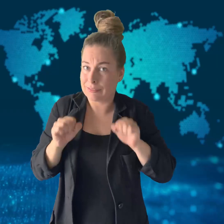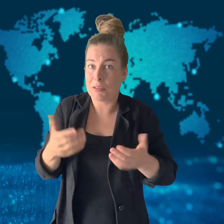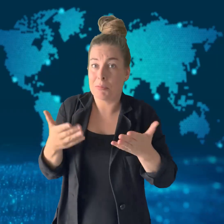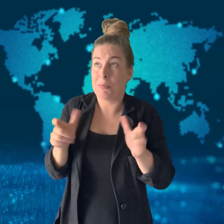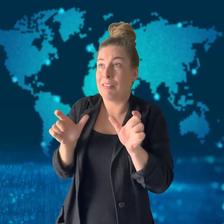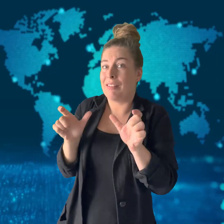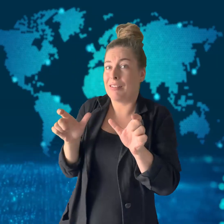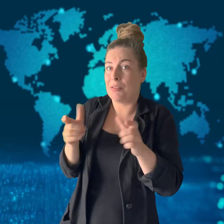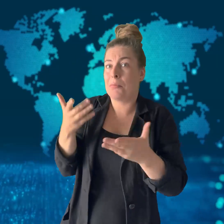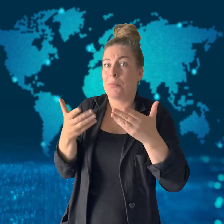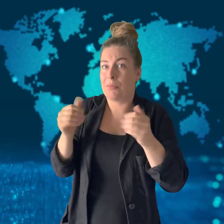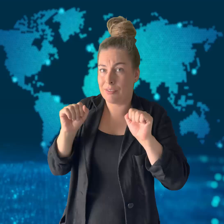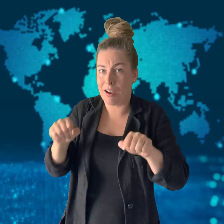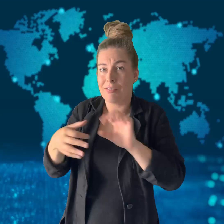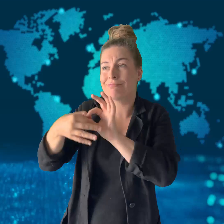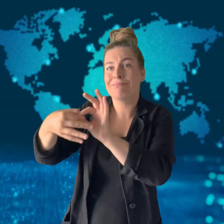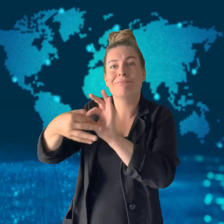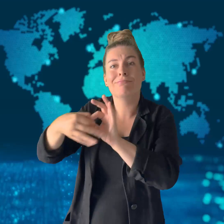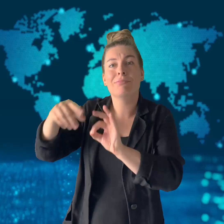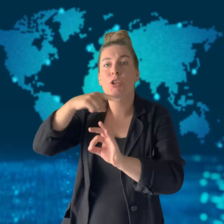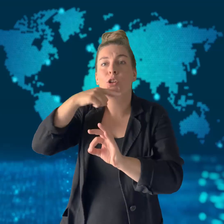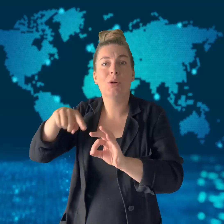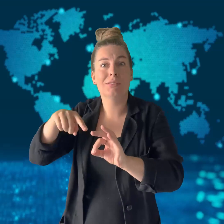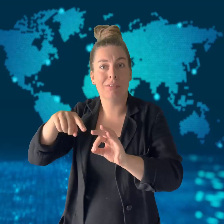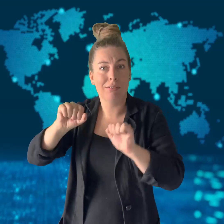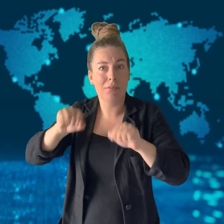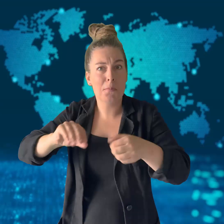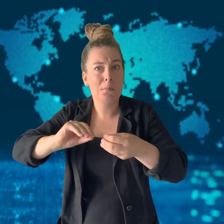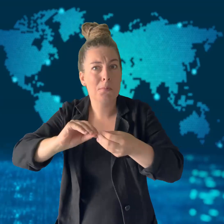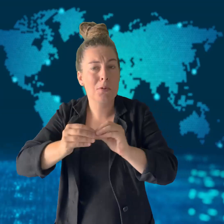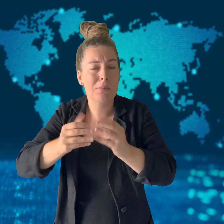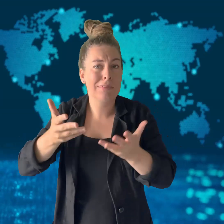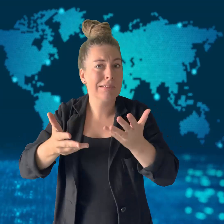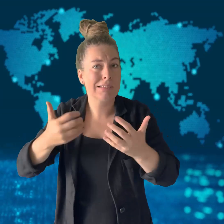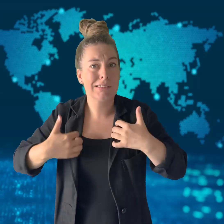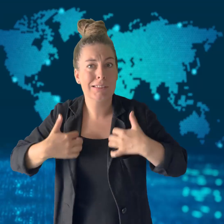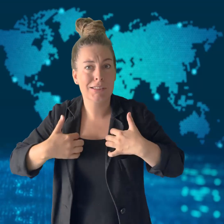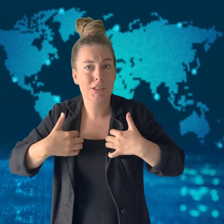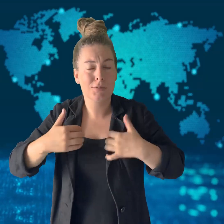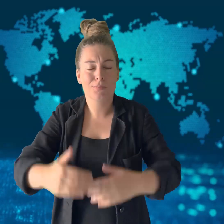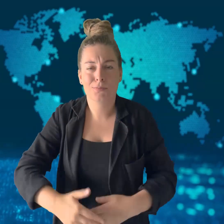in the country's relationship with Russia.